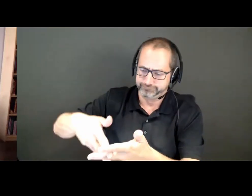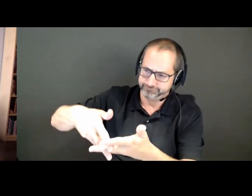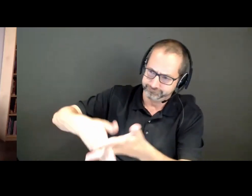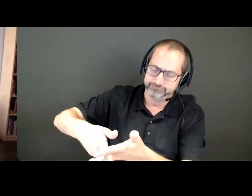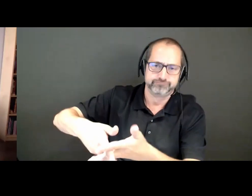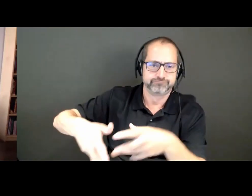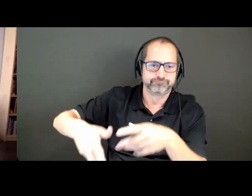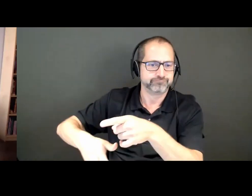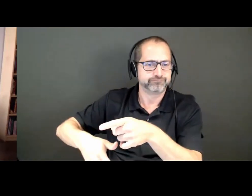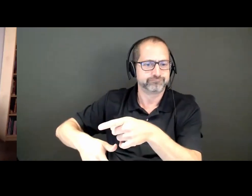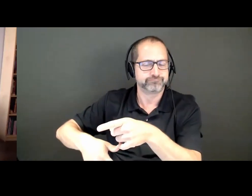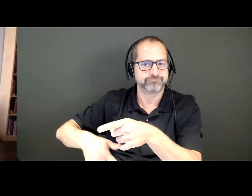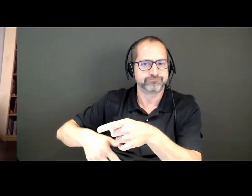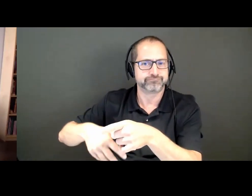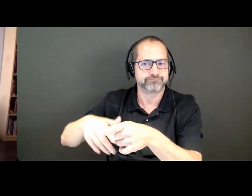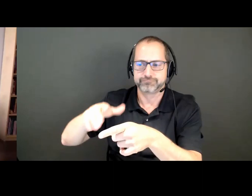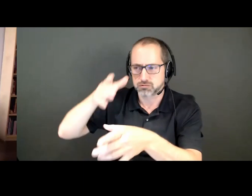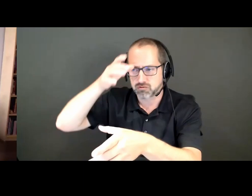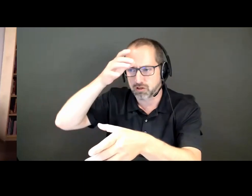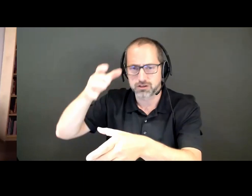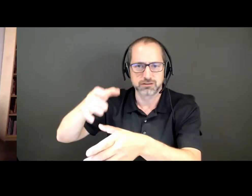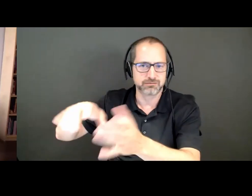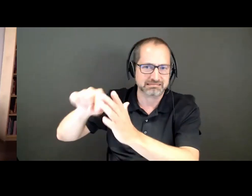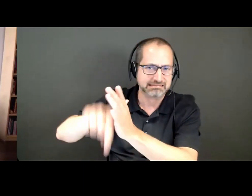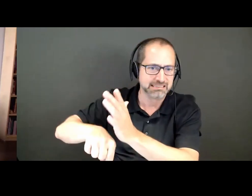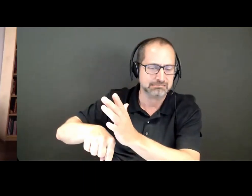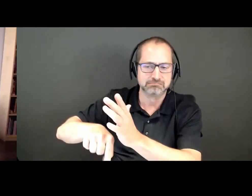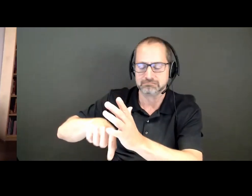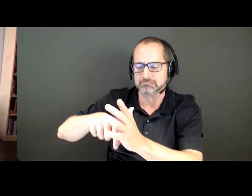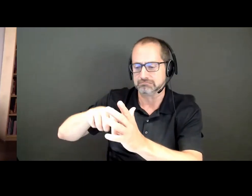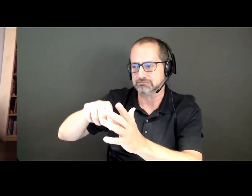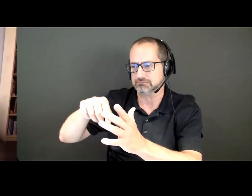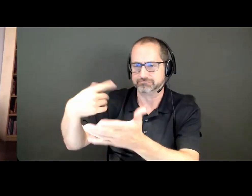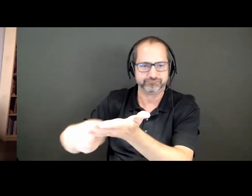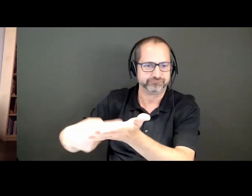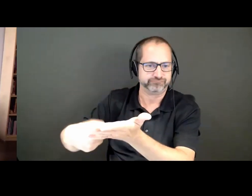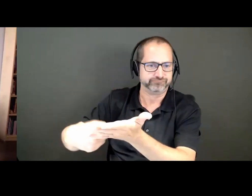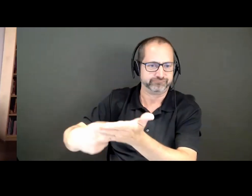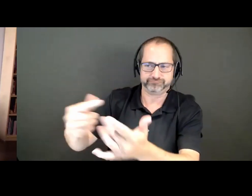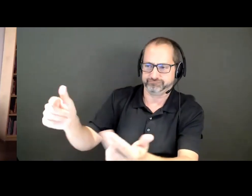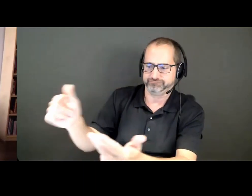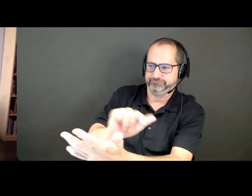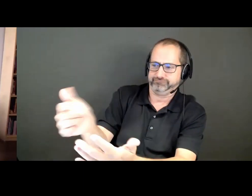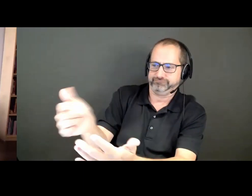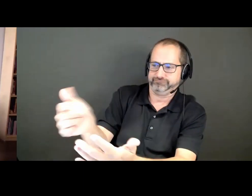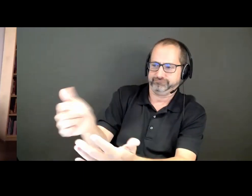deeply knowledgeable conversation. I feel like you are going to direct Institute research in